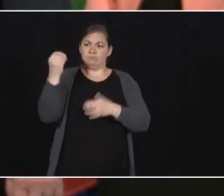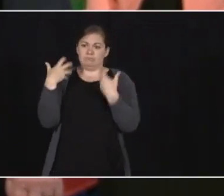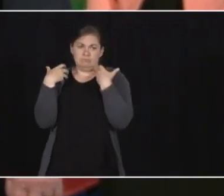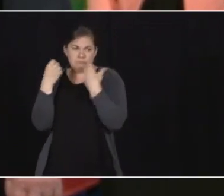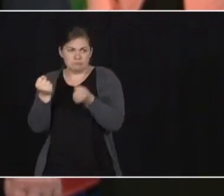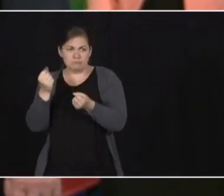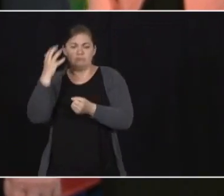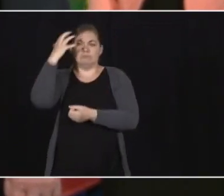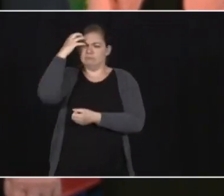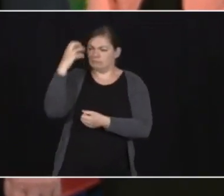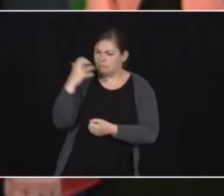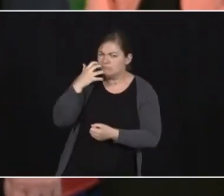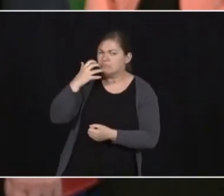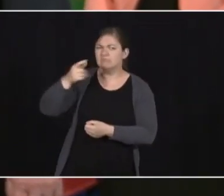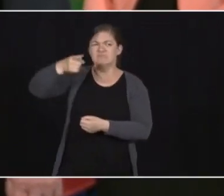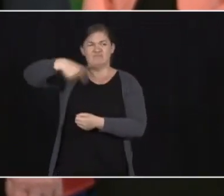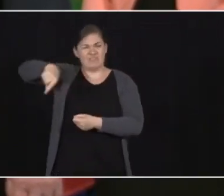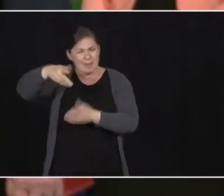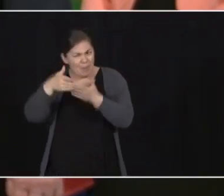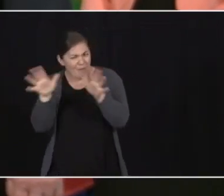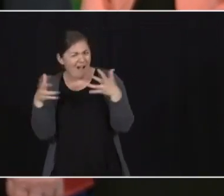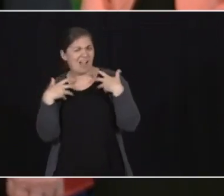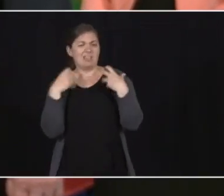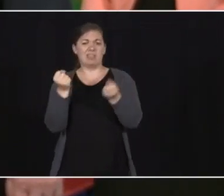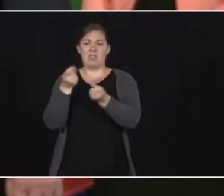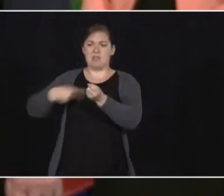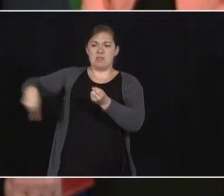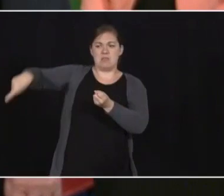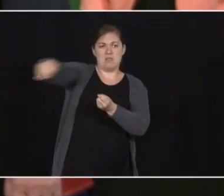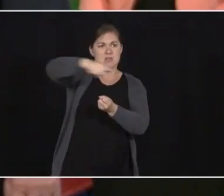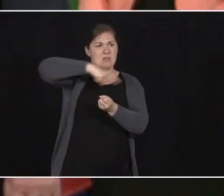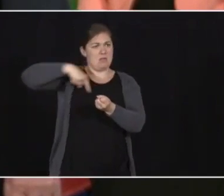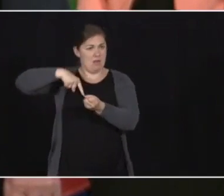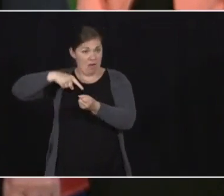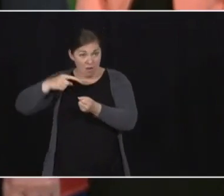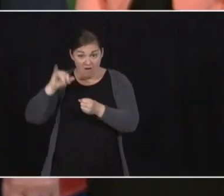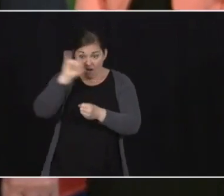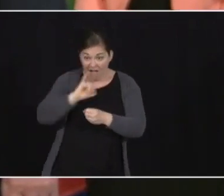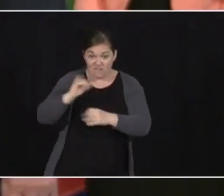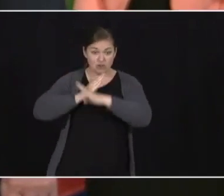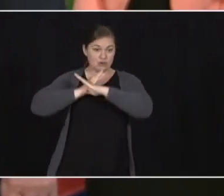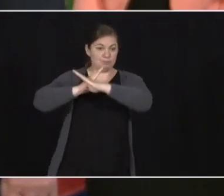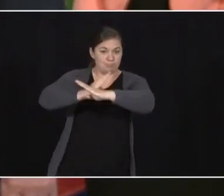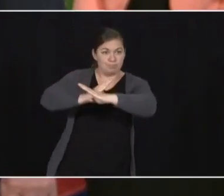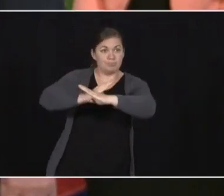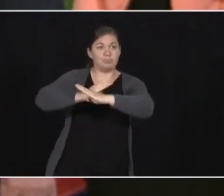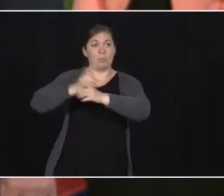hits home it comes on quickly and we were monitoring we had our command table, Ontario health involved, our hospitals involved, public